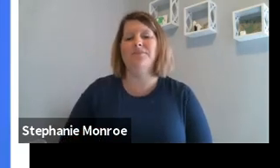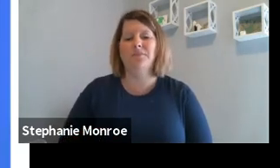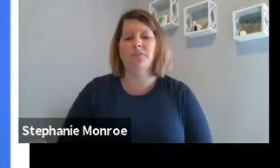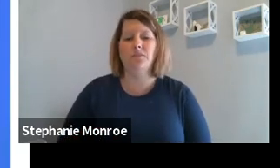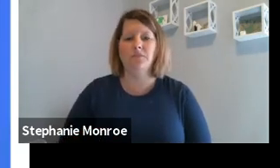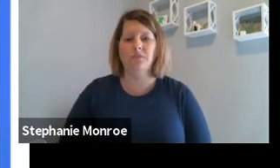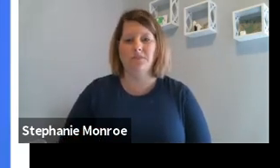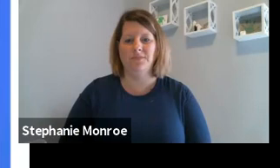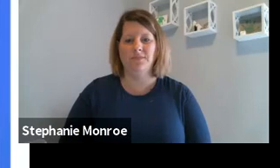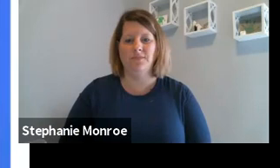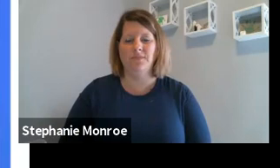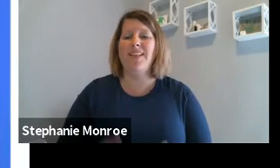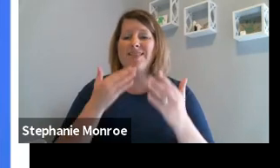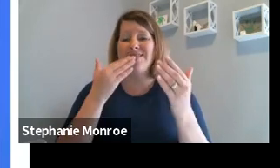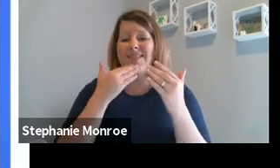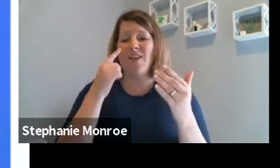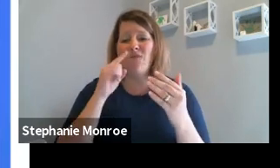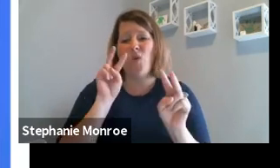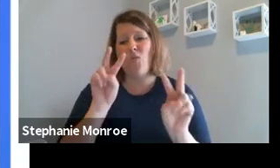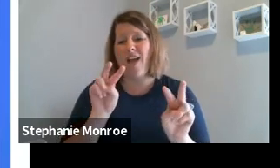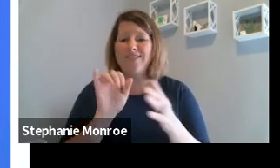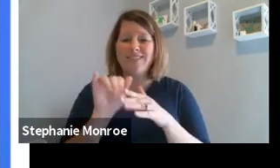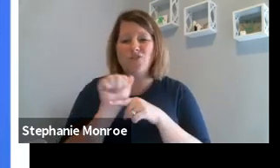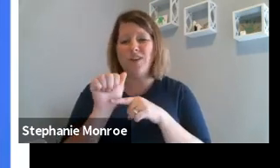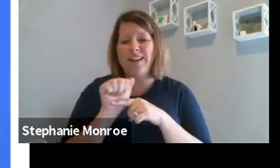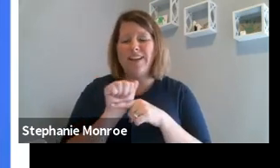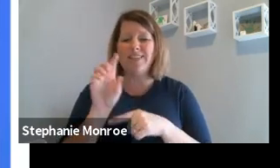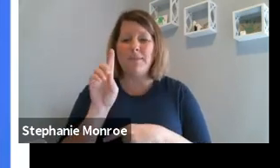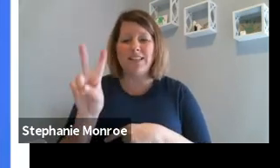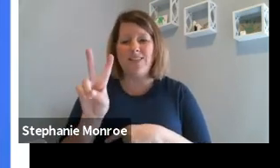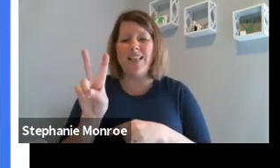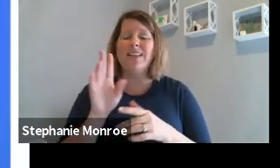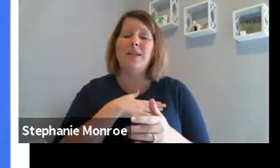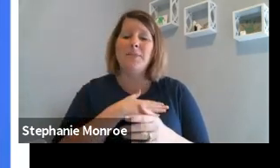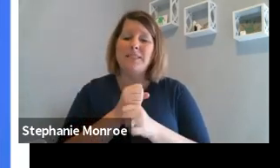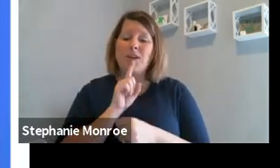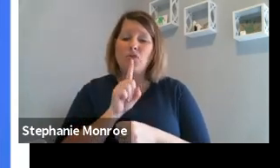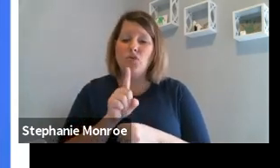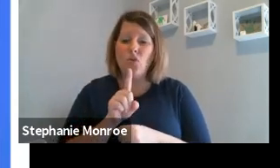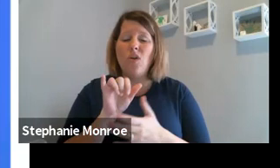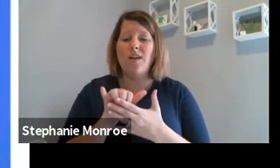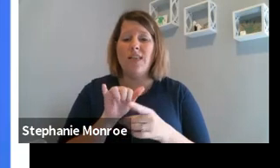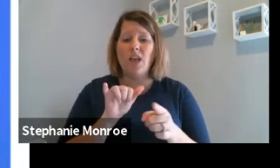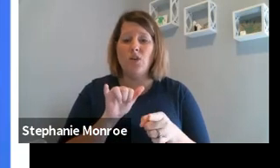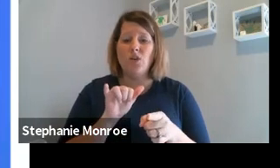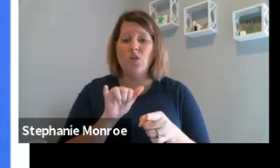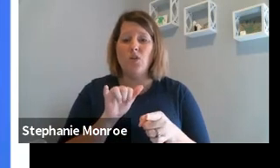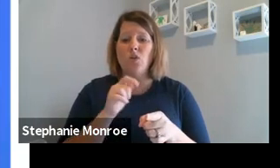Thank you for watching the training "Domestic Violence". Please make sure that you watch the other for training